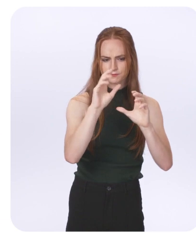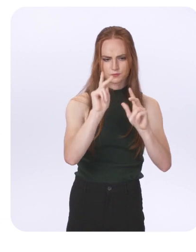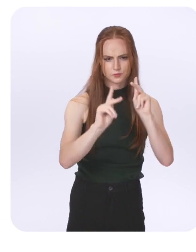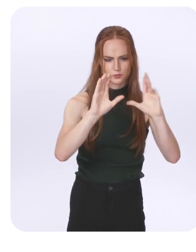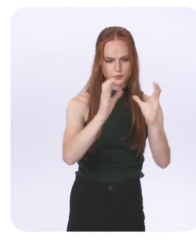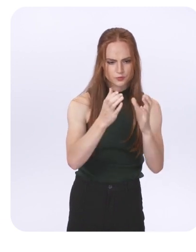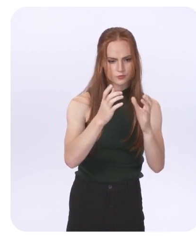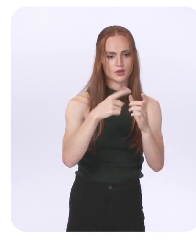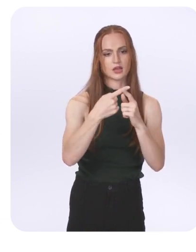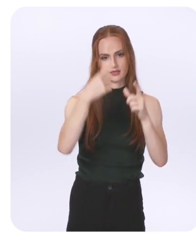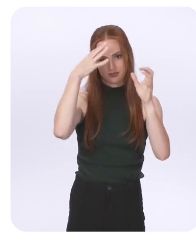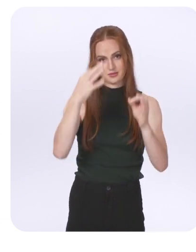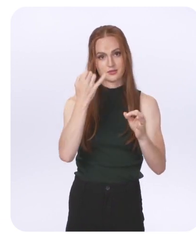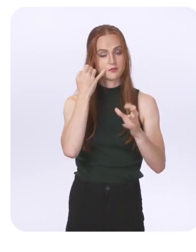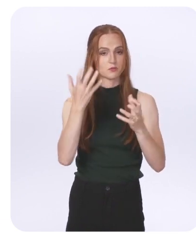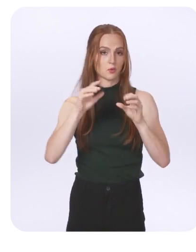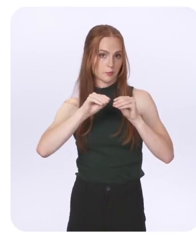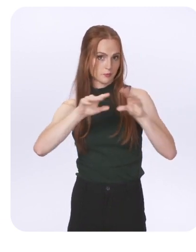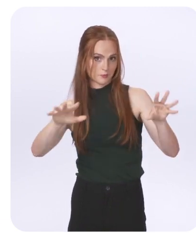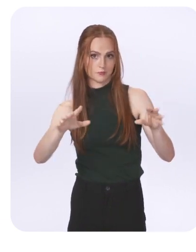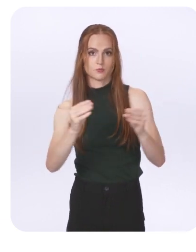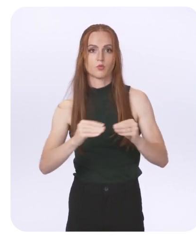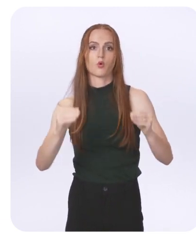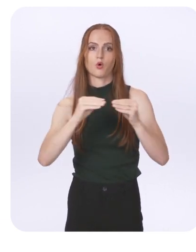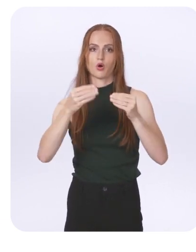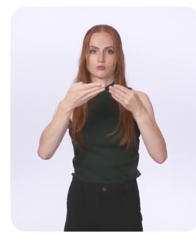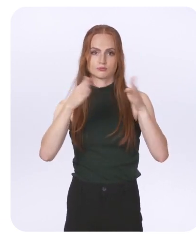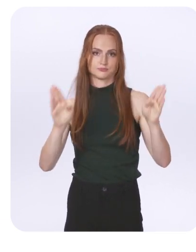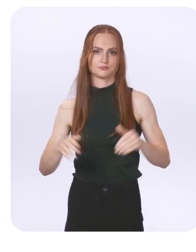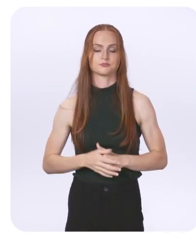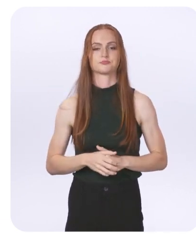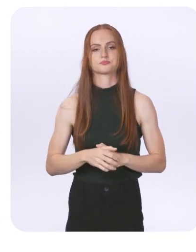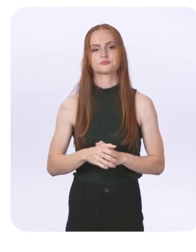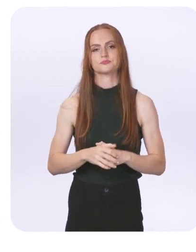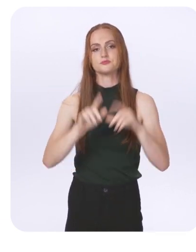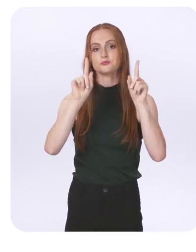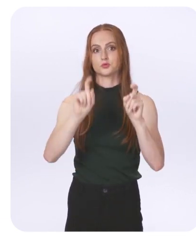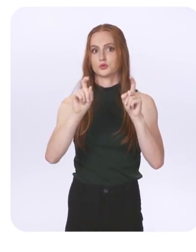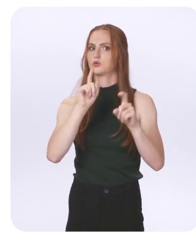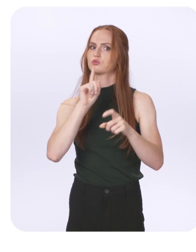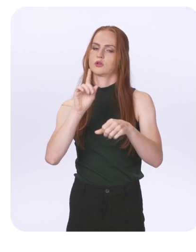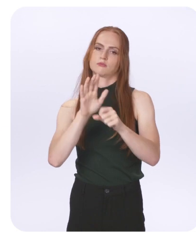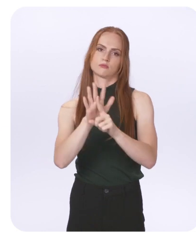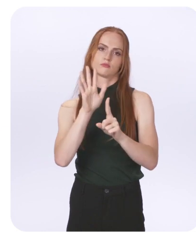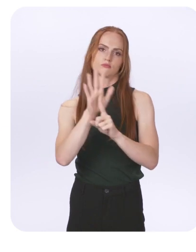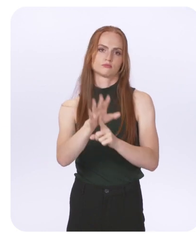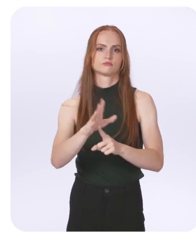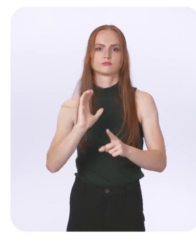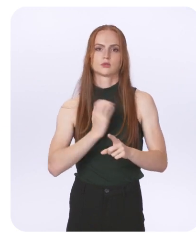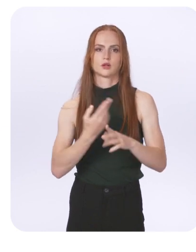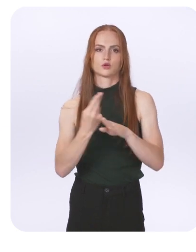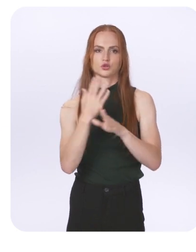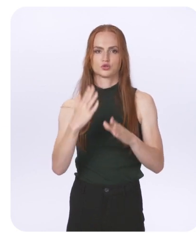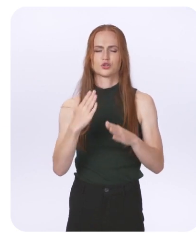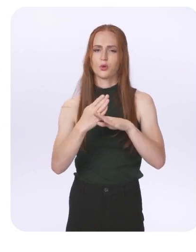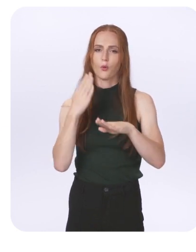an over 15% post-trial conversion rate. We think that many of our users are new to VR,